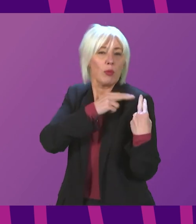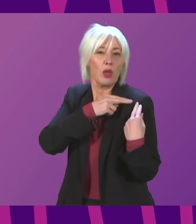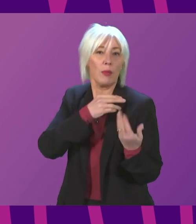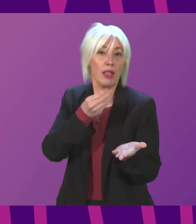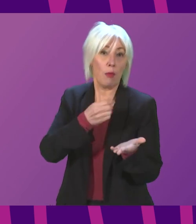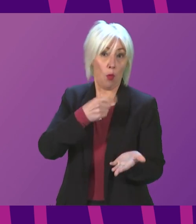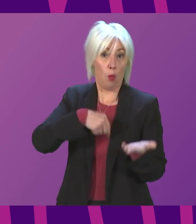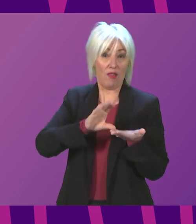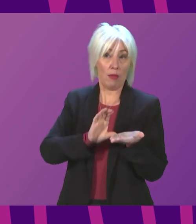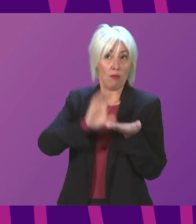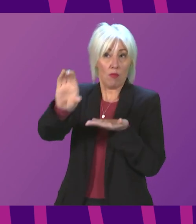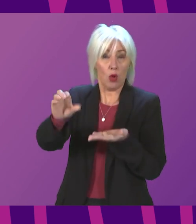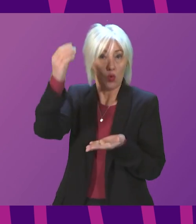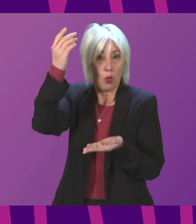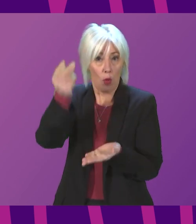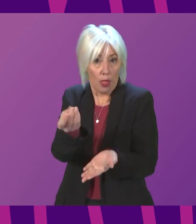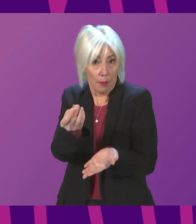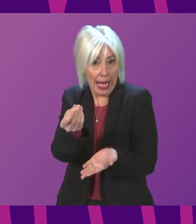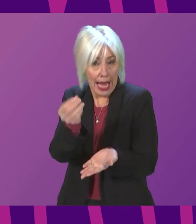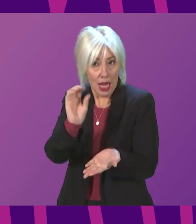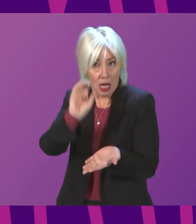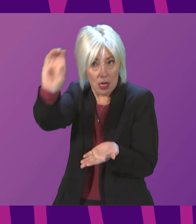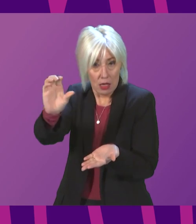available, and I know how hard they are working to get it out the door and into the bank accounts